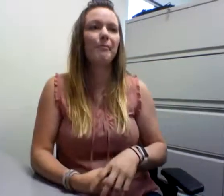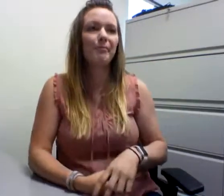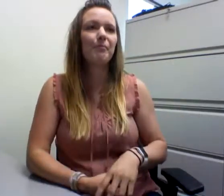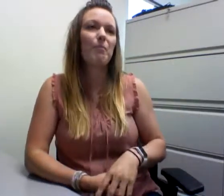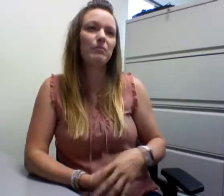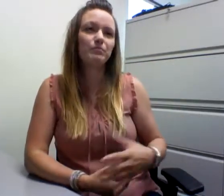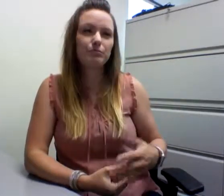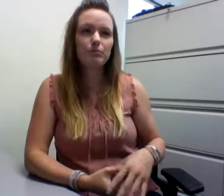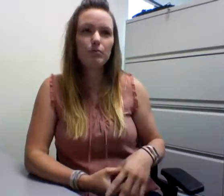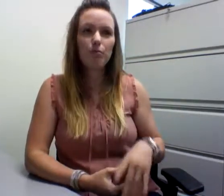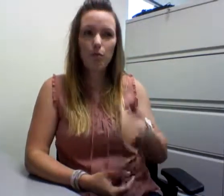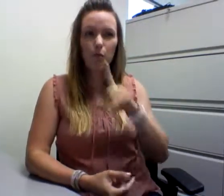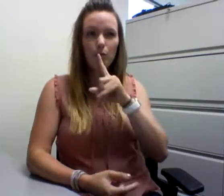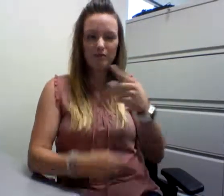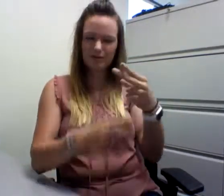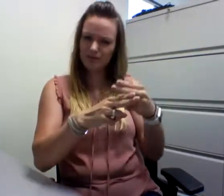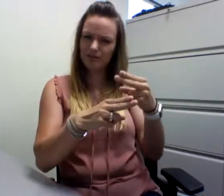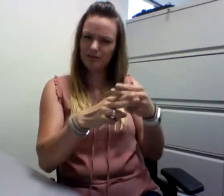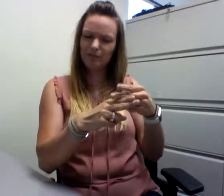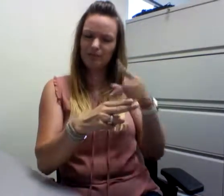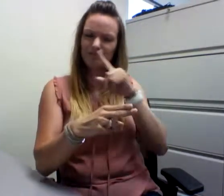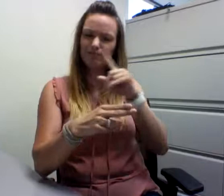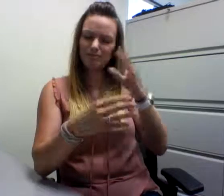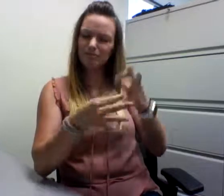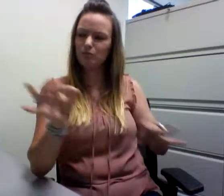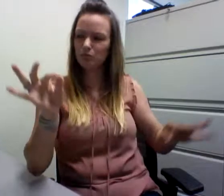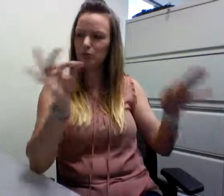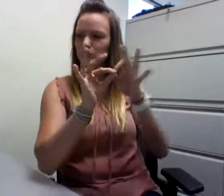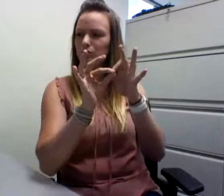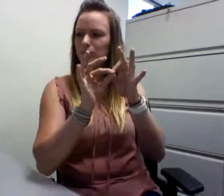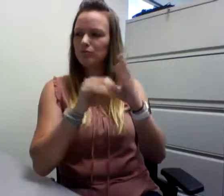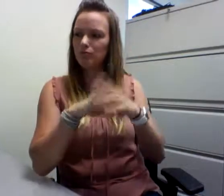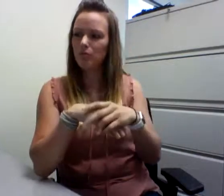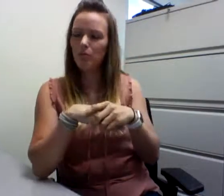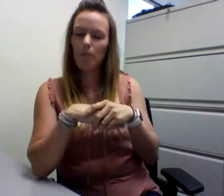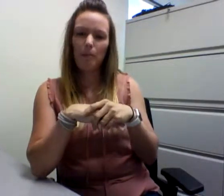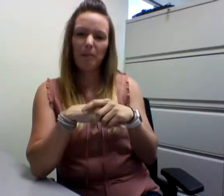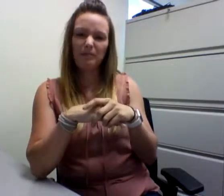more expanded really the name is important